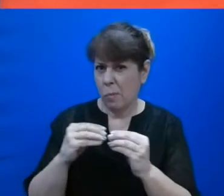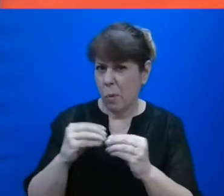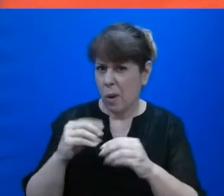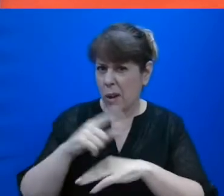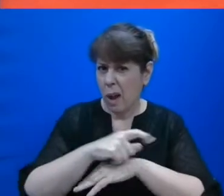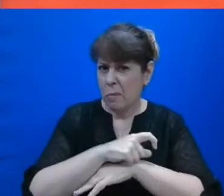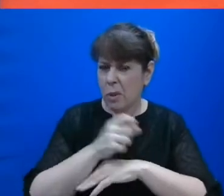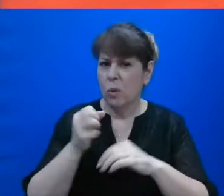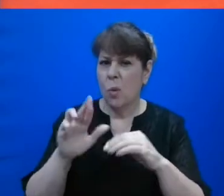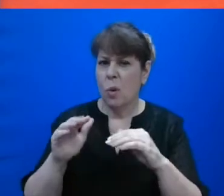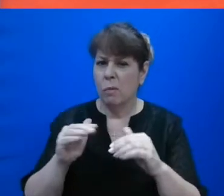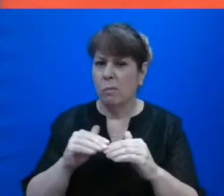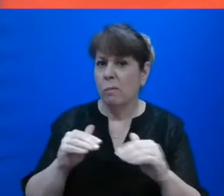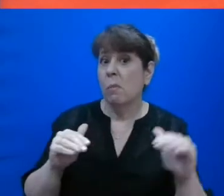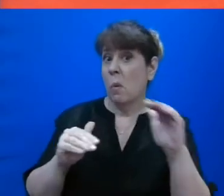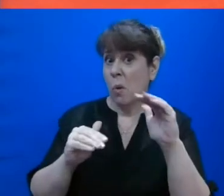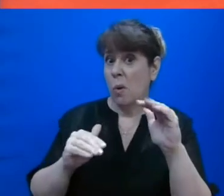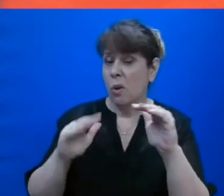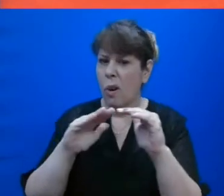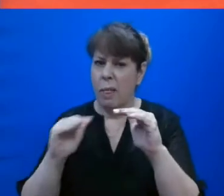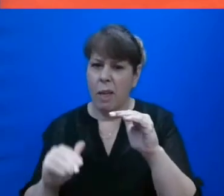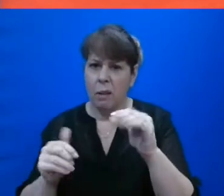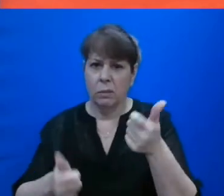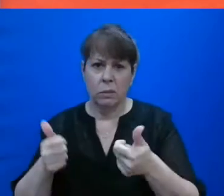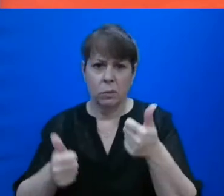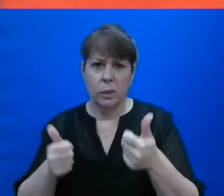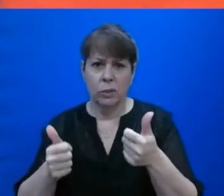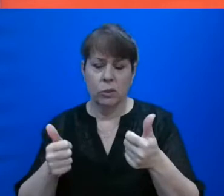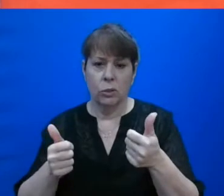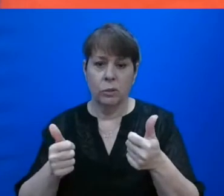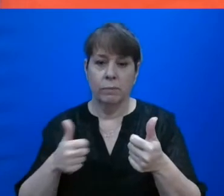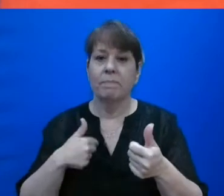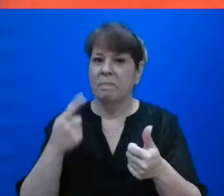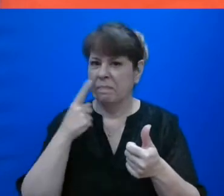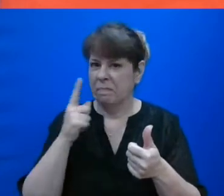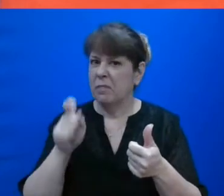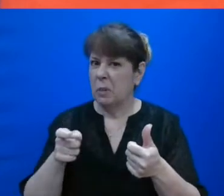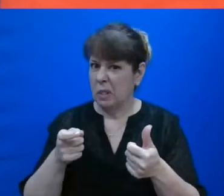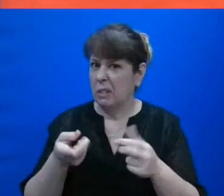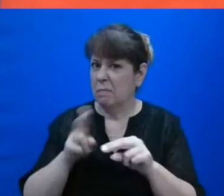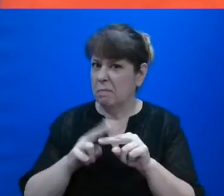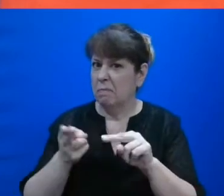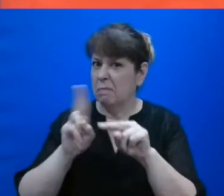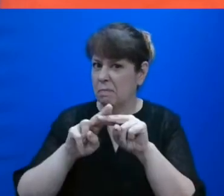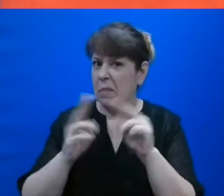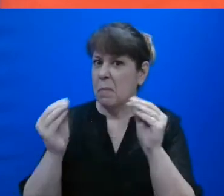LESS? I THINK WE NEED TO PUT MORE CATERPILLARS. LET'S TRY.